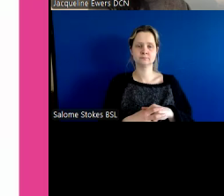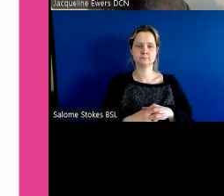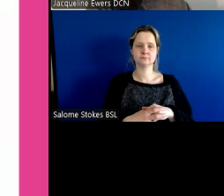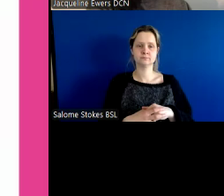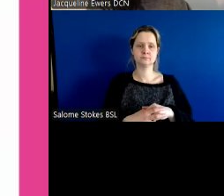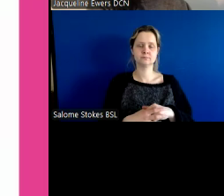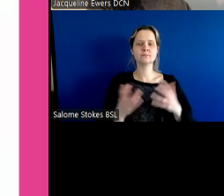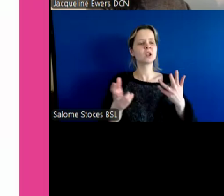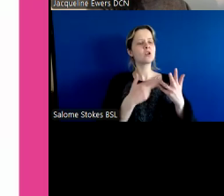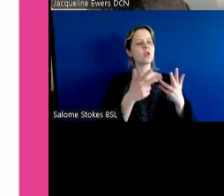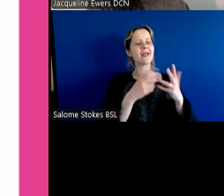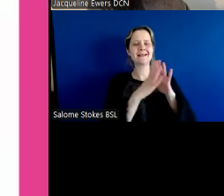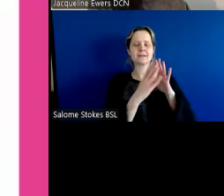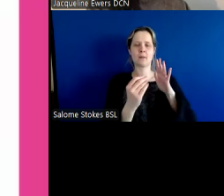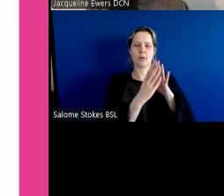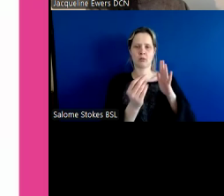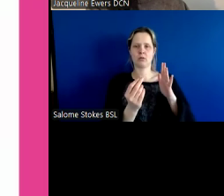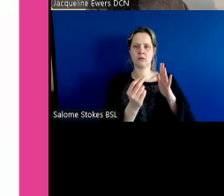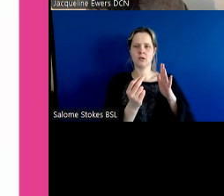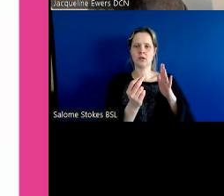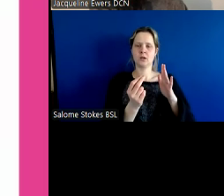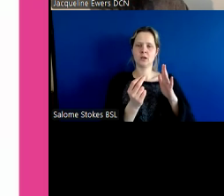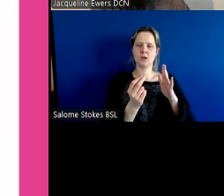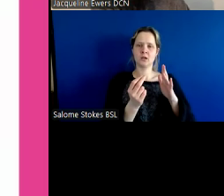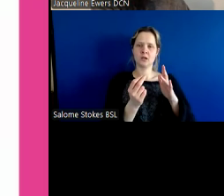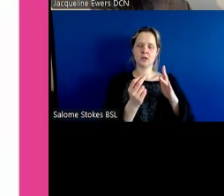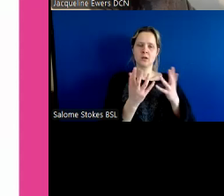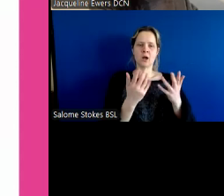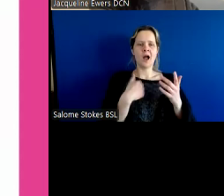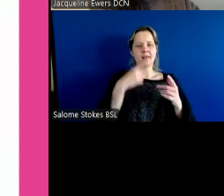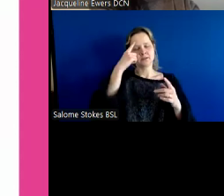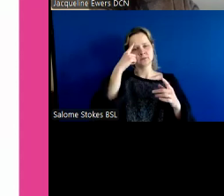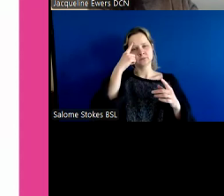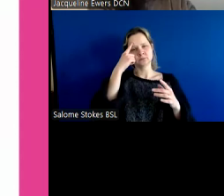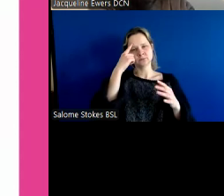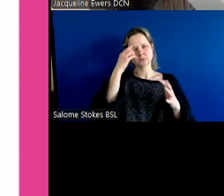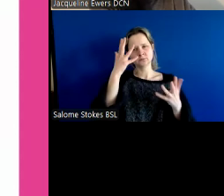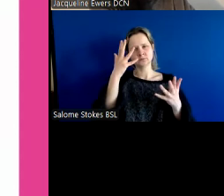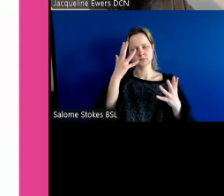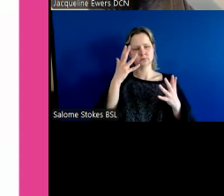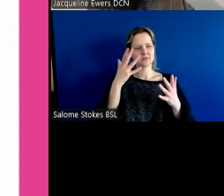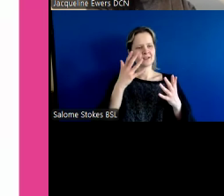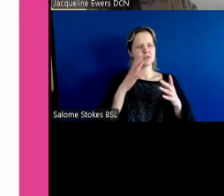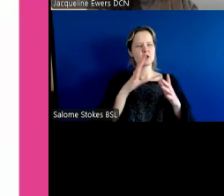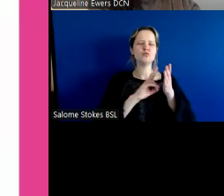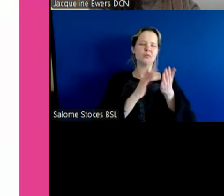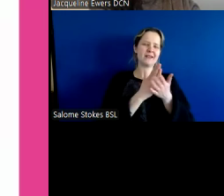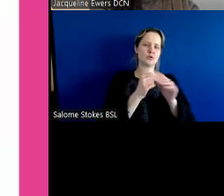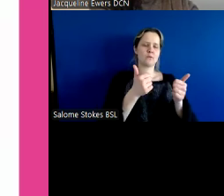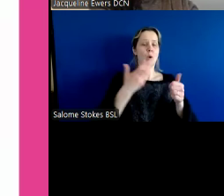Another example that I've come across, and I think when you're talking to business-to-business contacts,